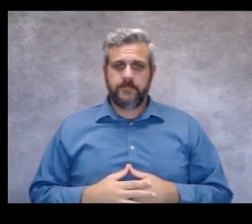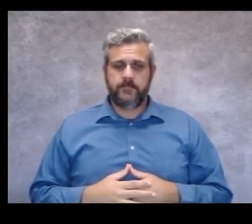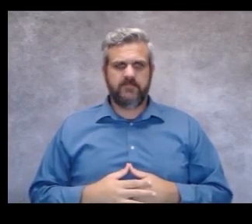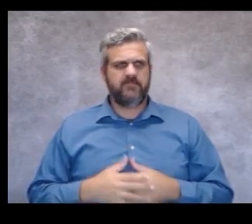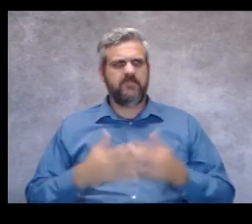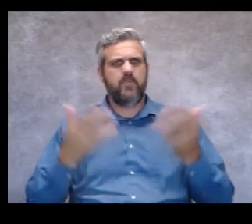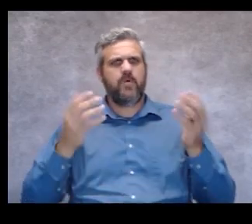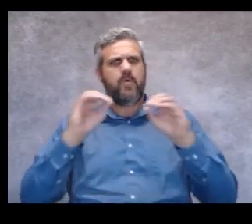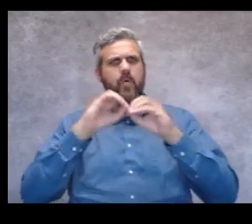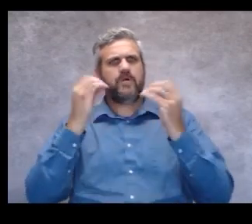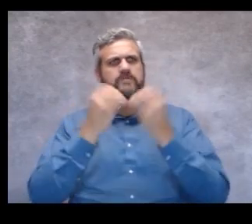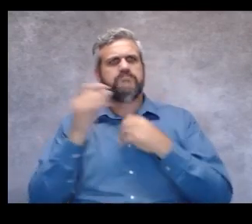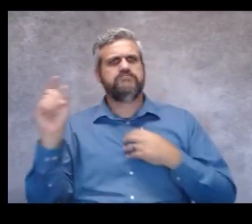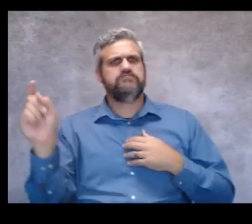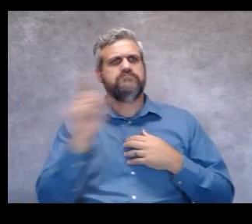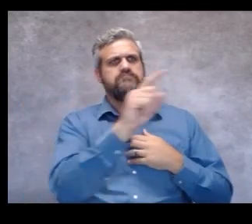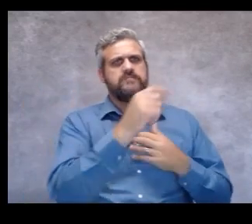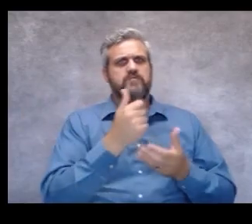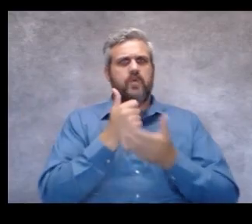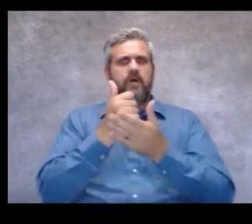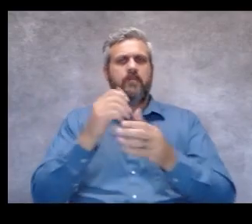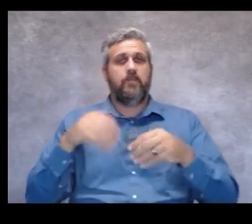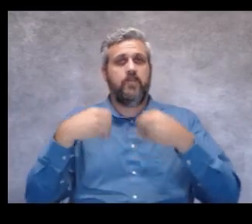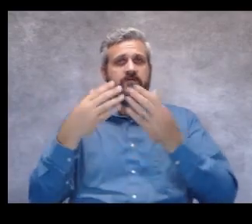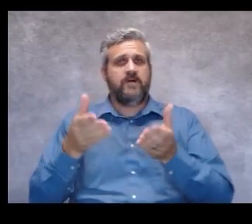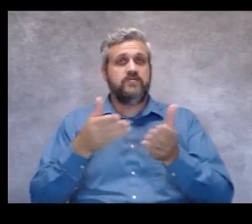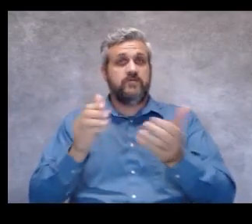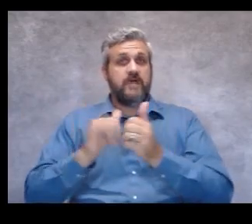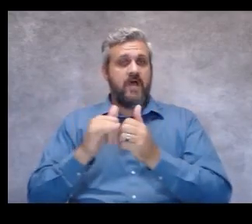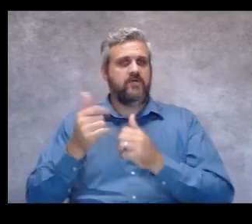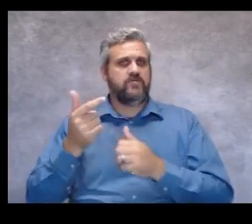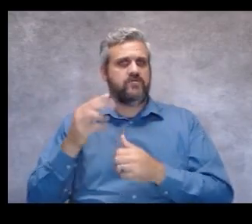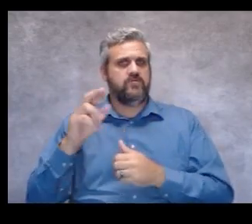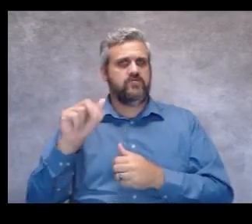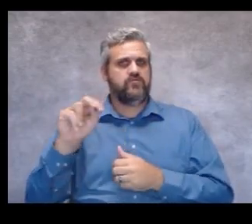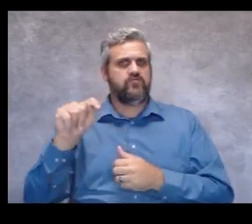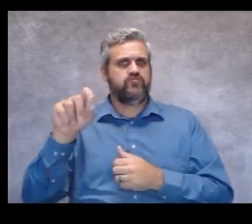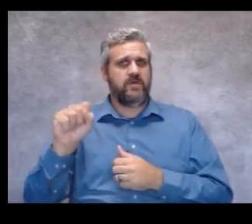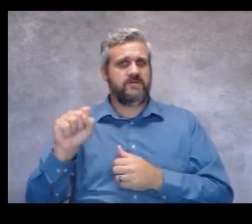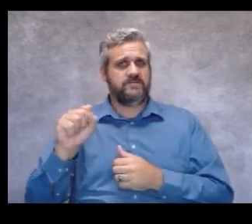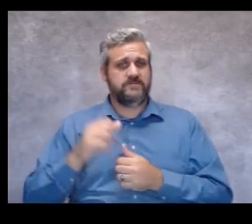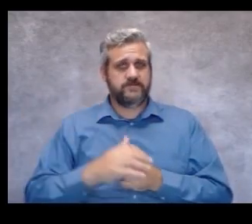What organizations have grants to help provide services?